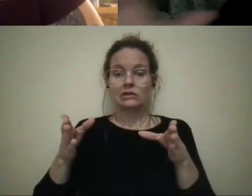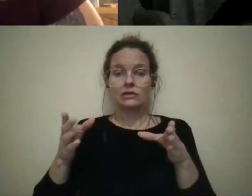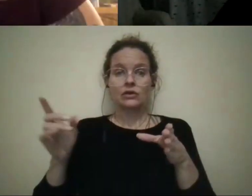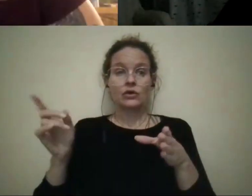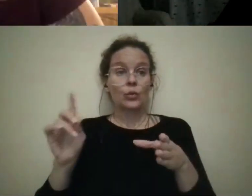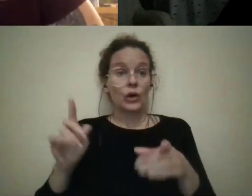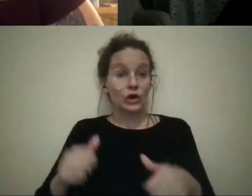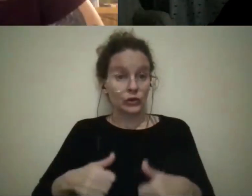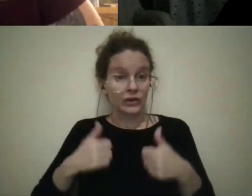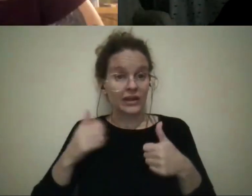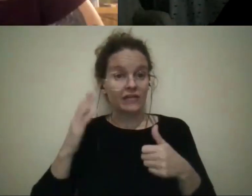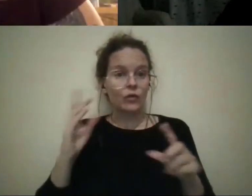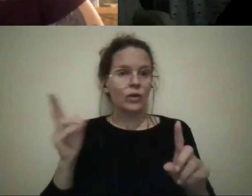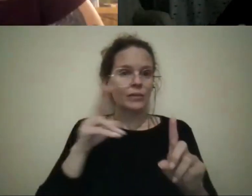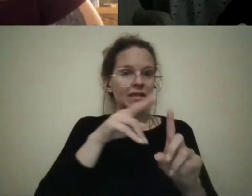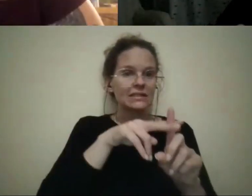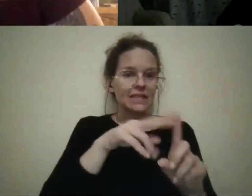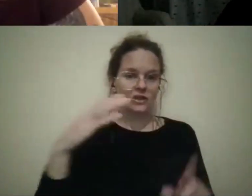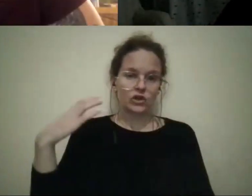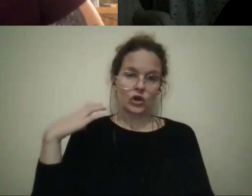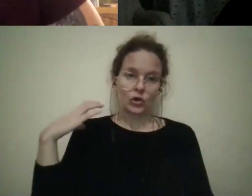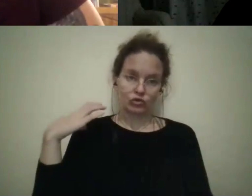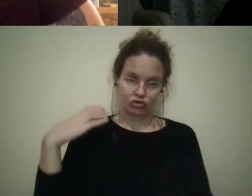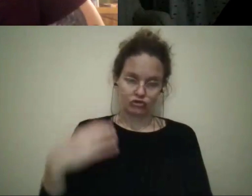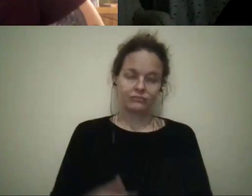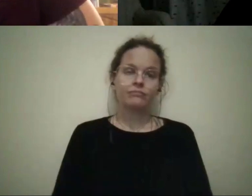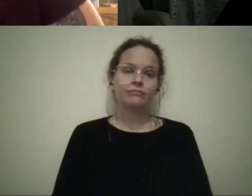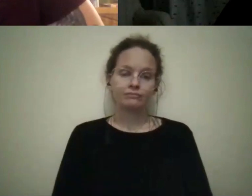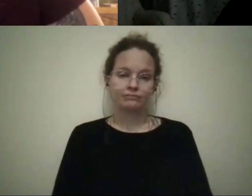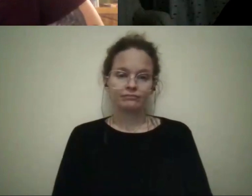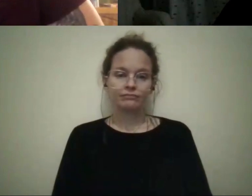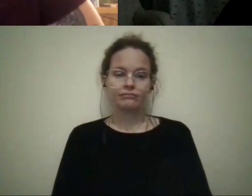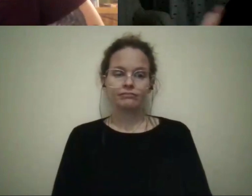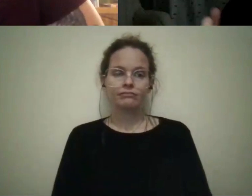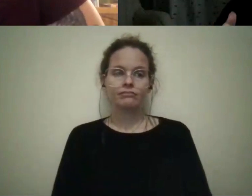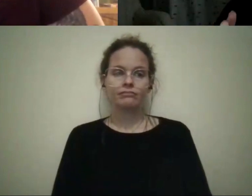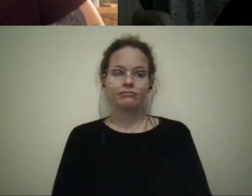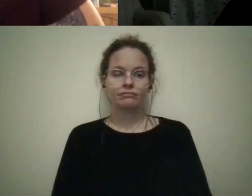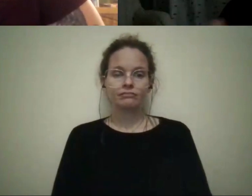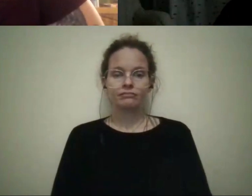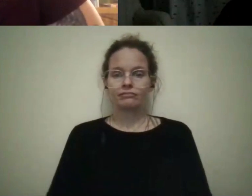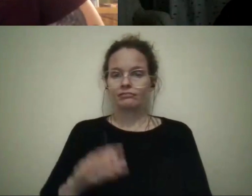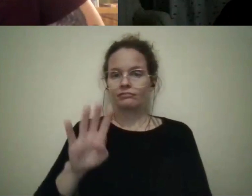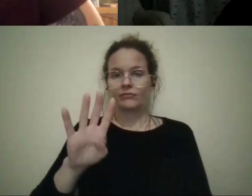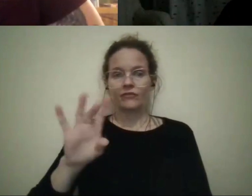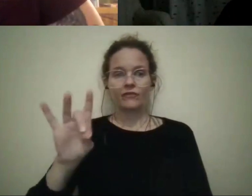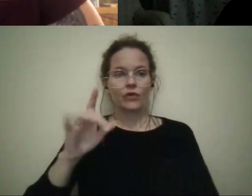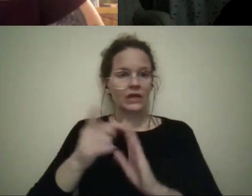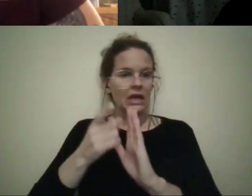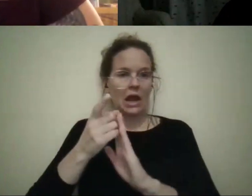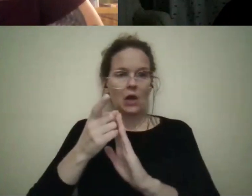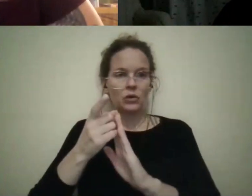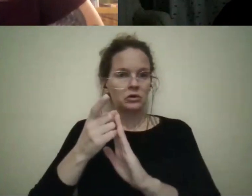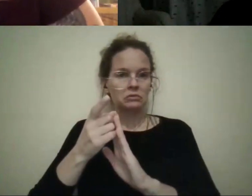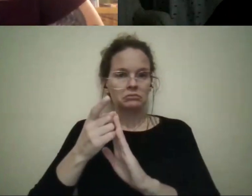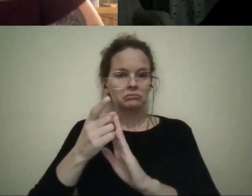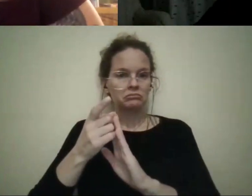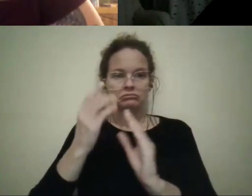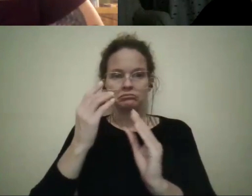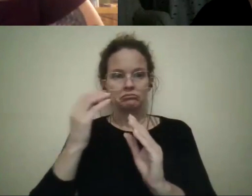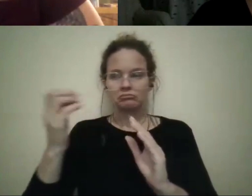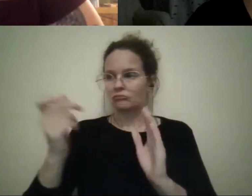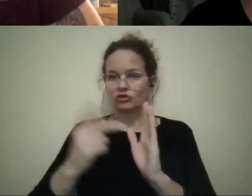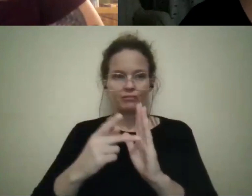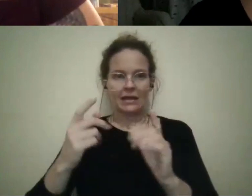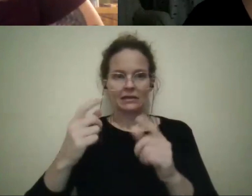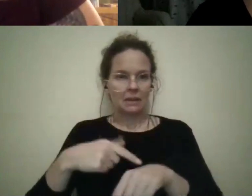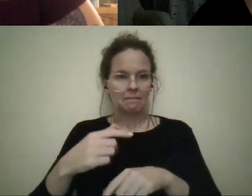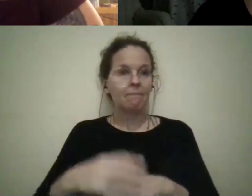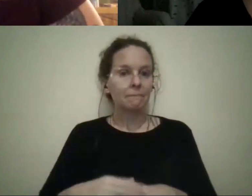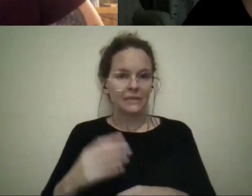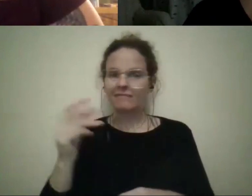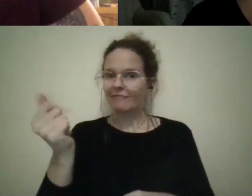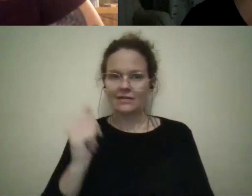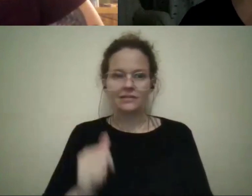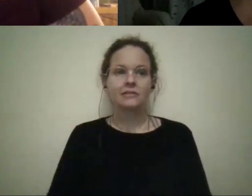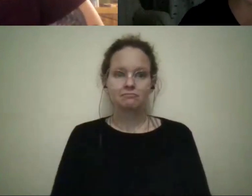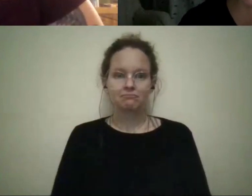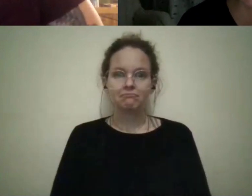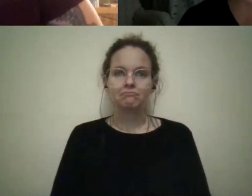you're assigned to a coach. So it's a 48 hour turnaround time so it's very quick.